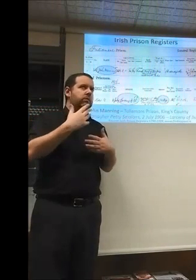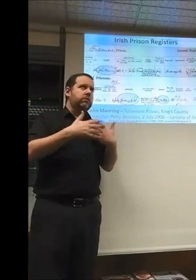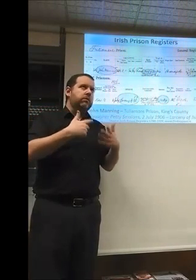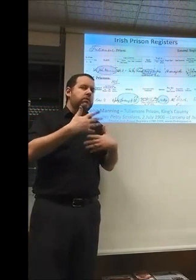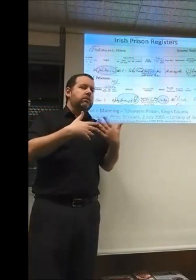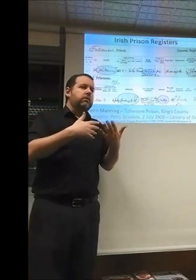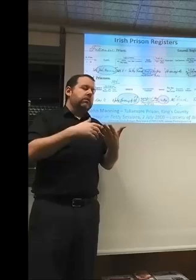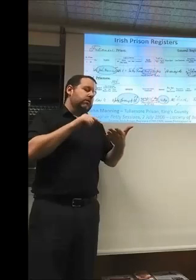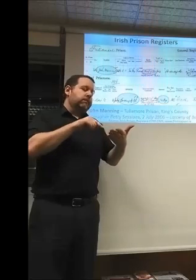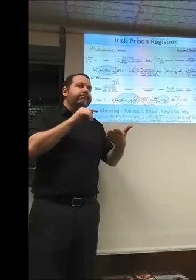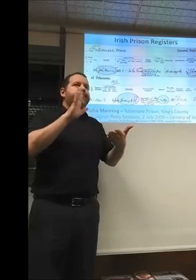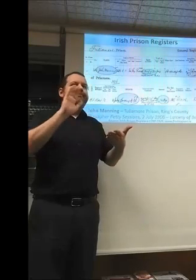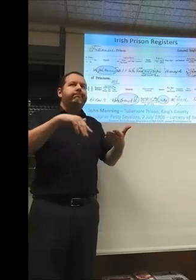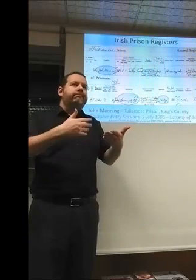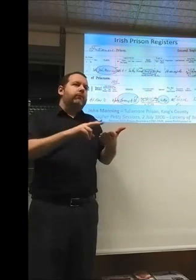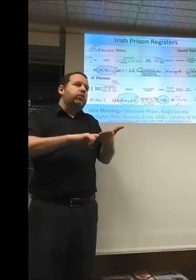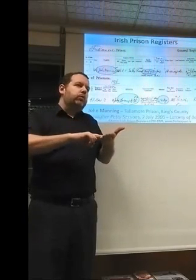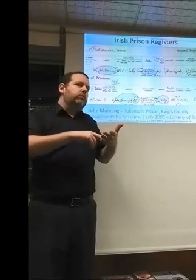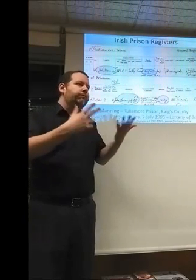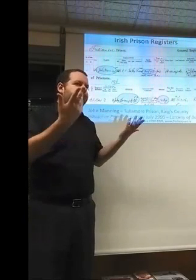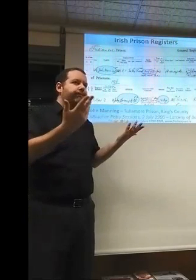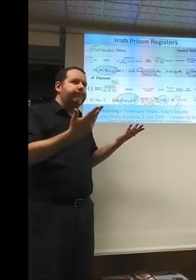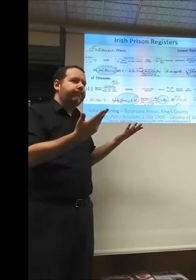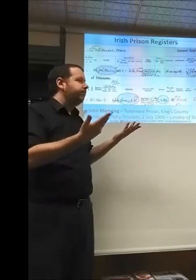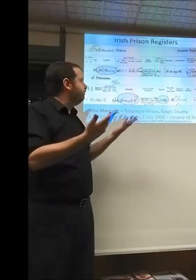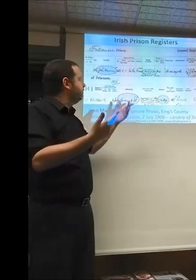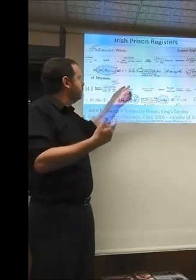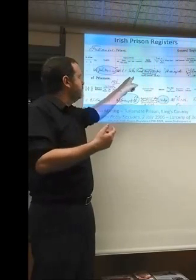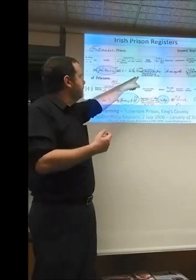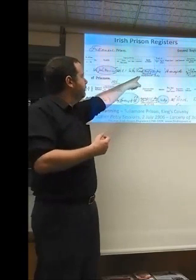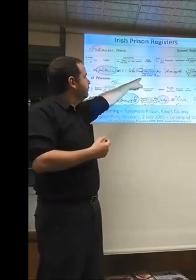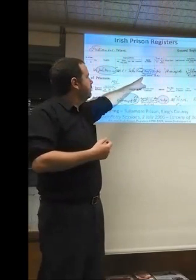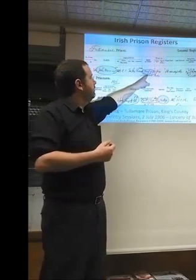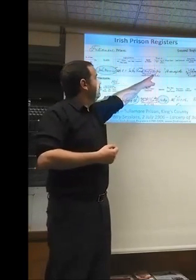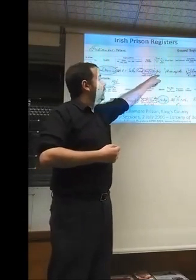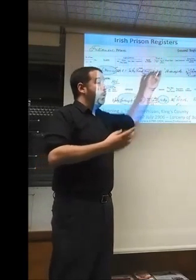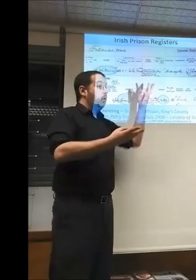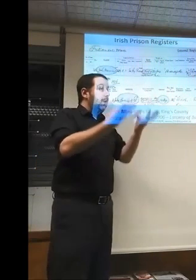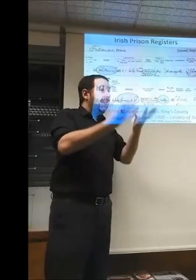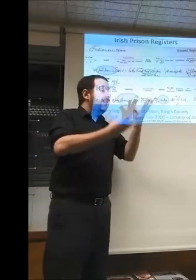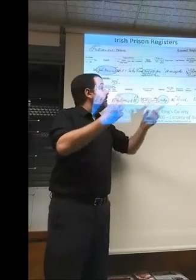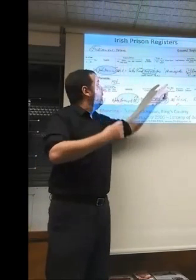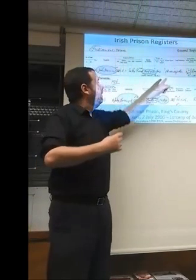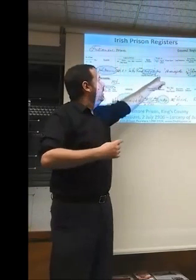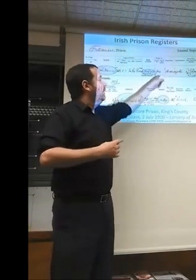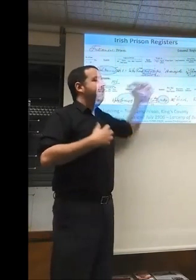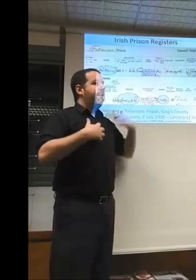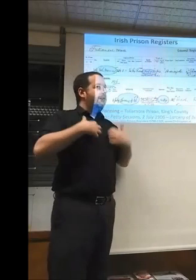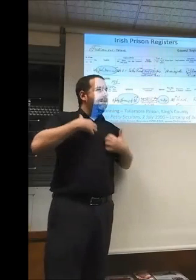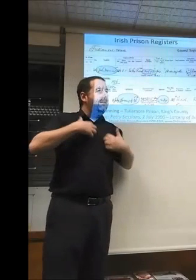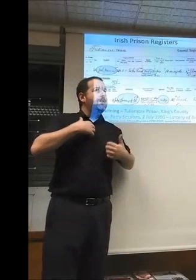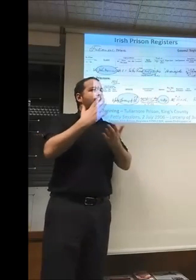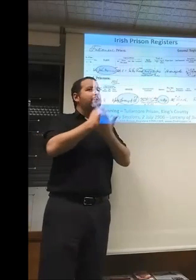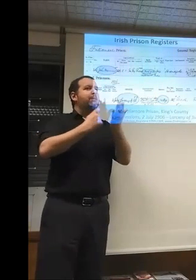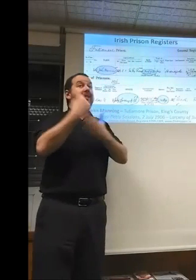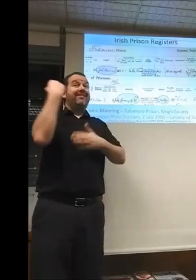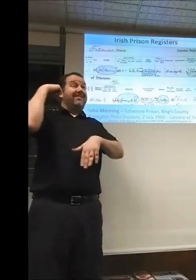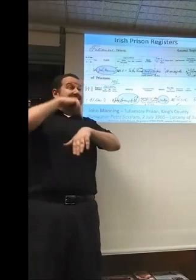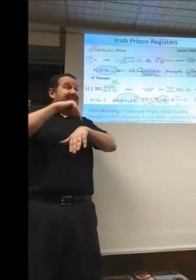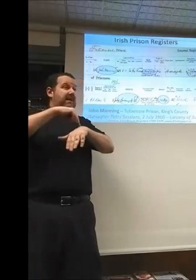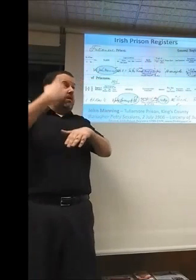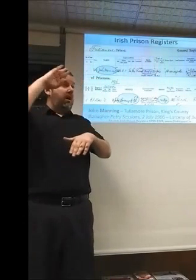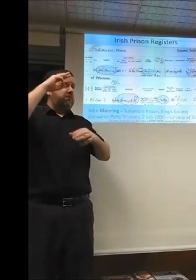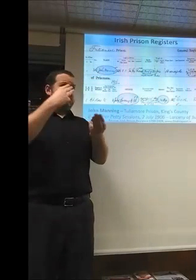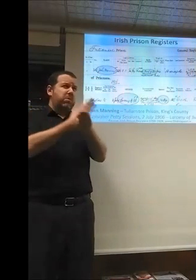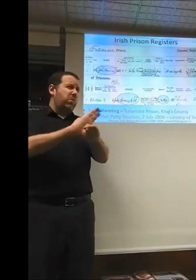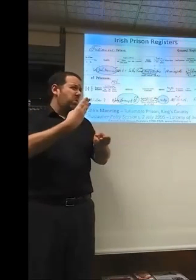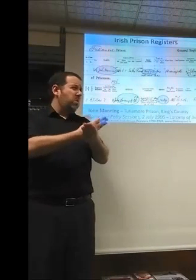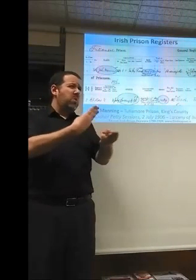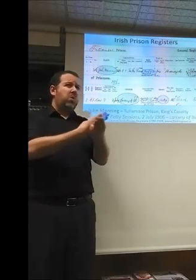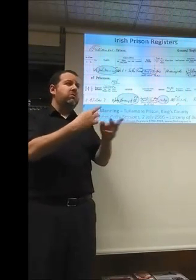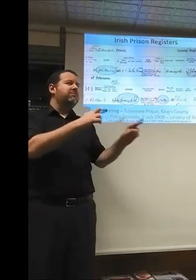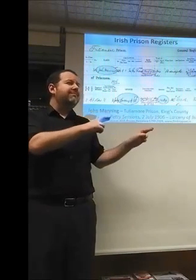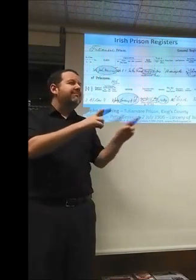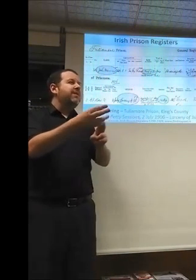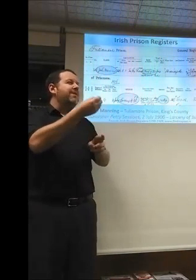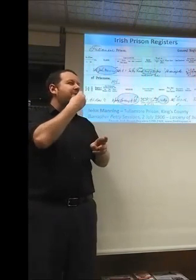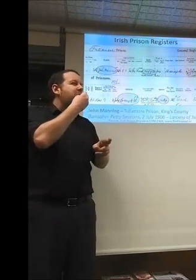quite a low skill level, I don’t know..) but really back in that time there was no